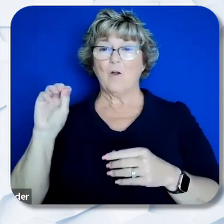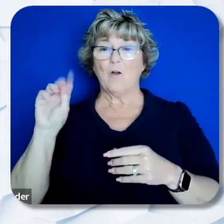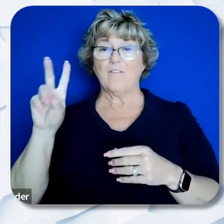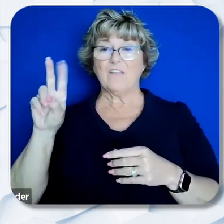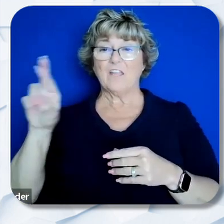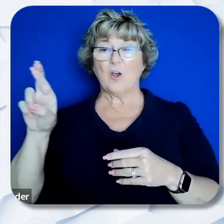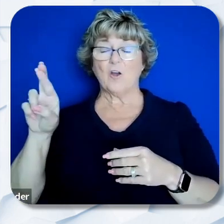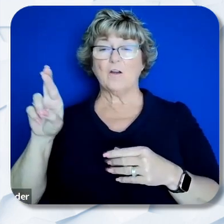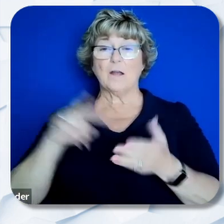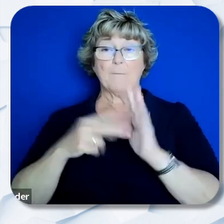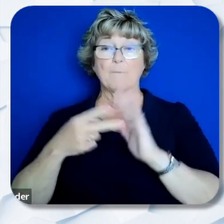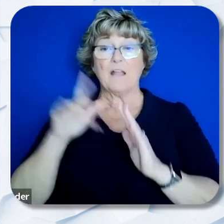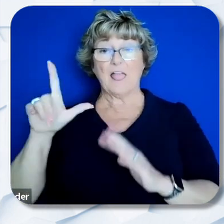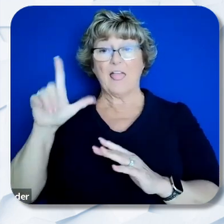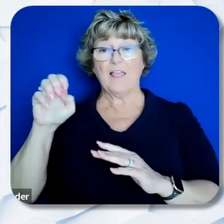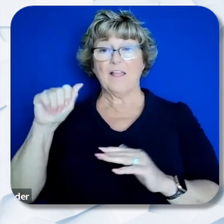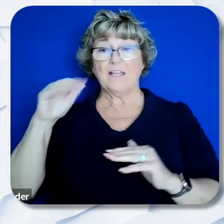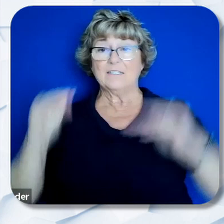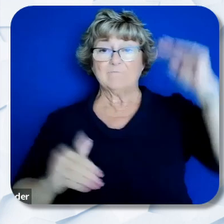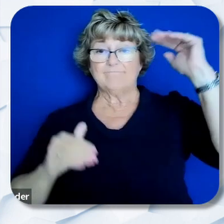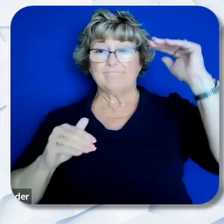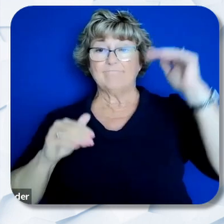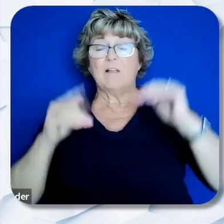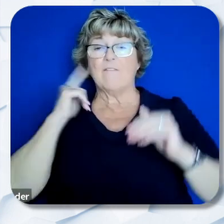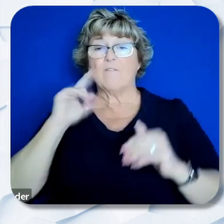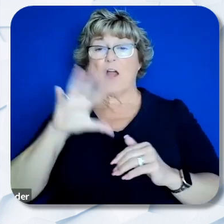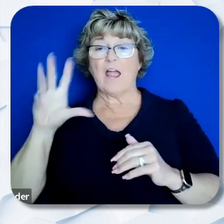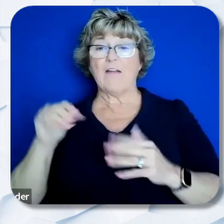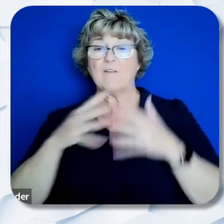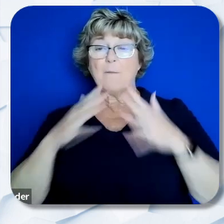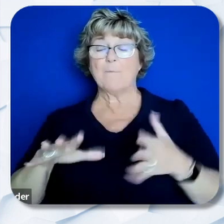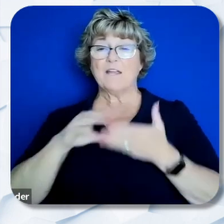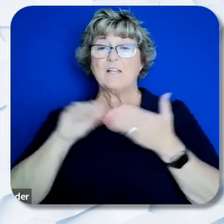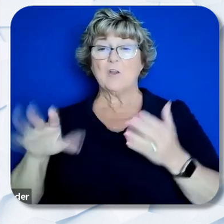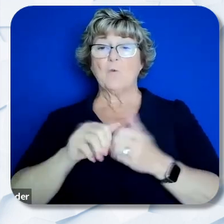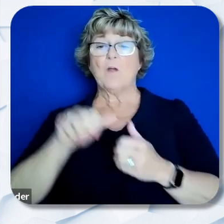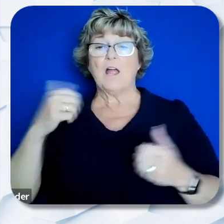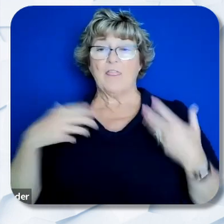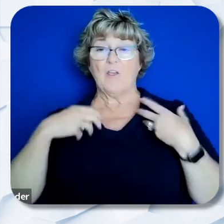this. LEA is disproportionate for African American students with other health environments.